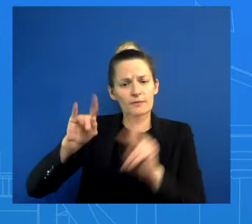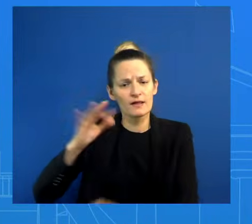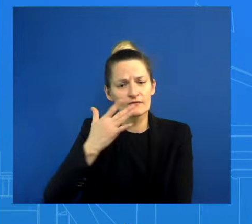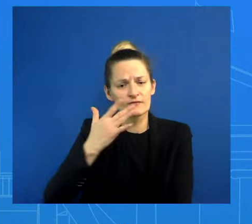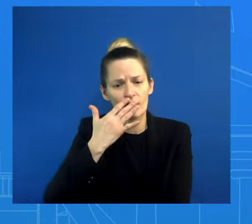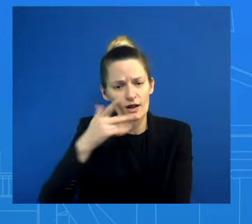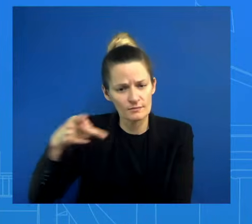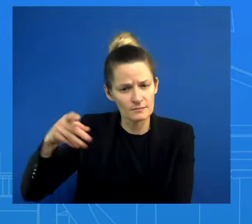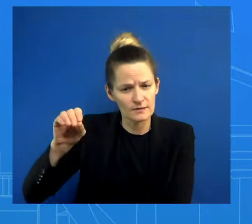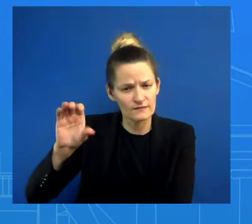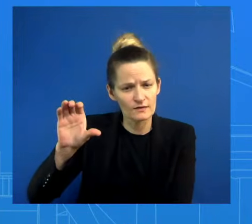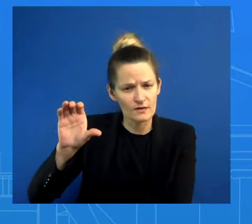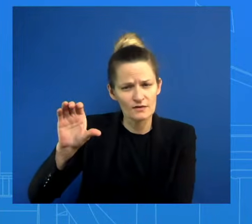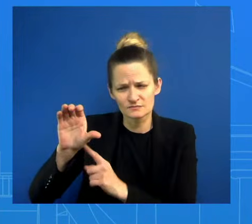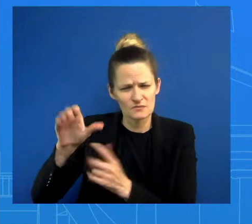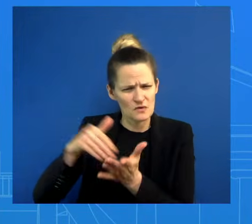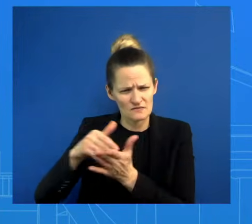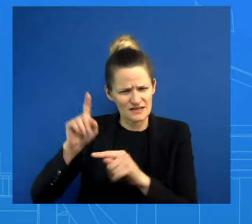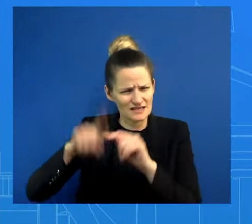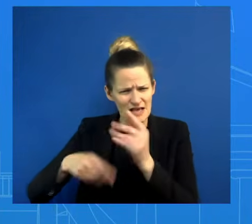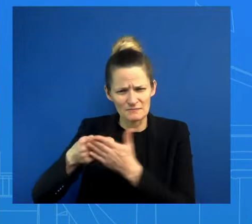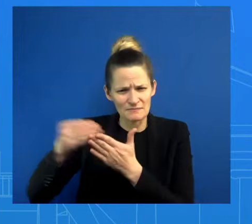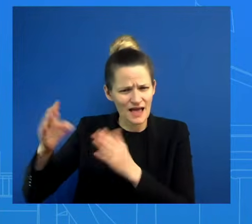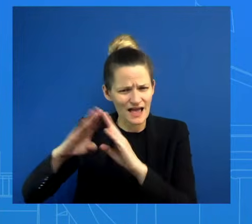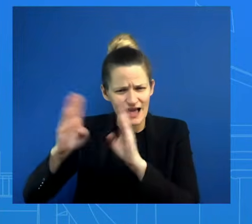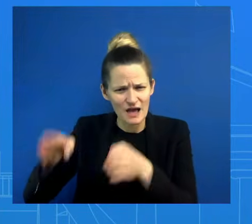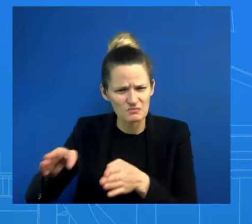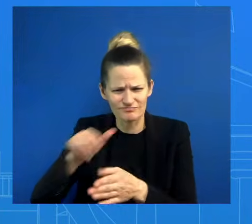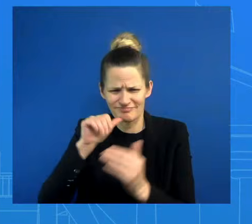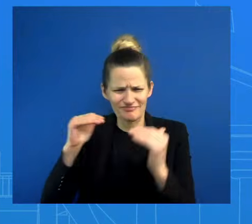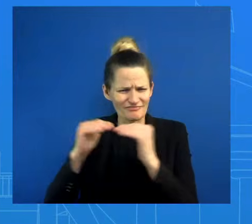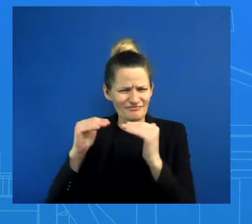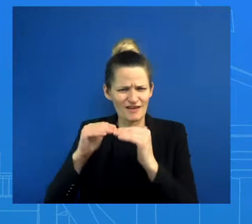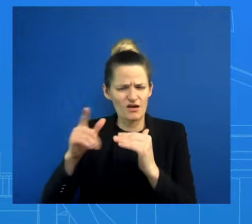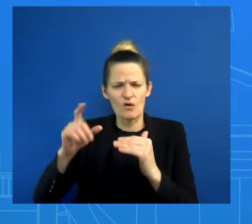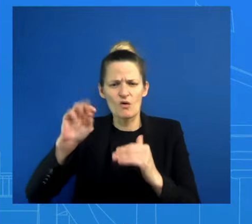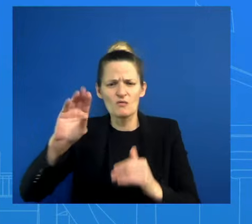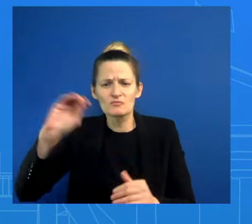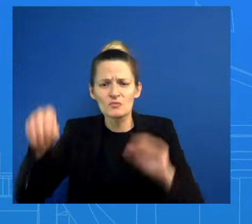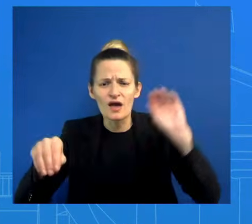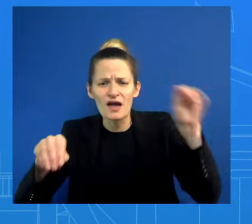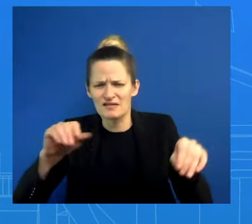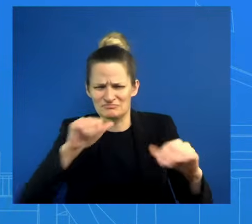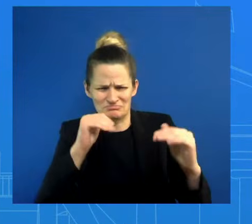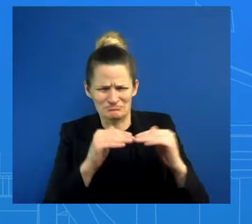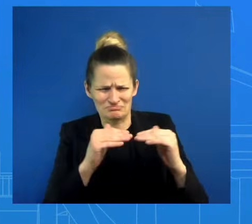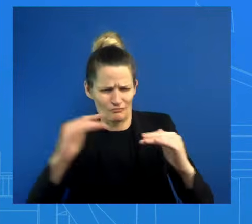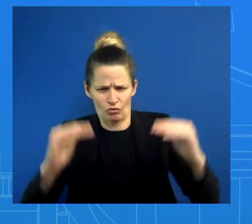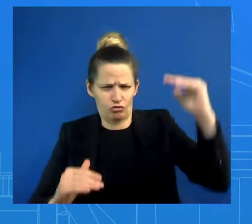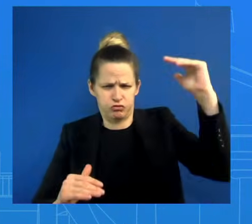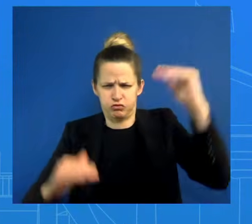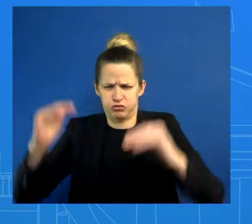This practice of, you know, requiring credit applications and then fees -- that carry a fee --